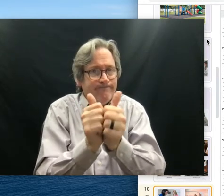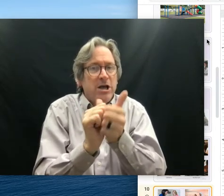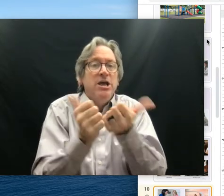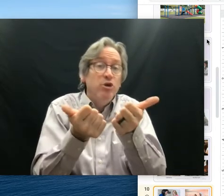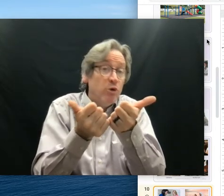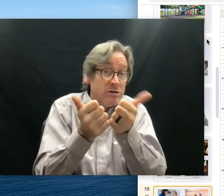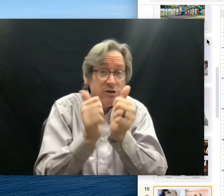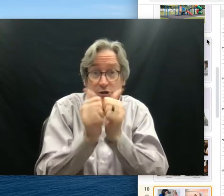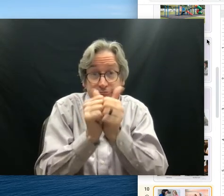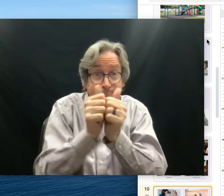you can also do